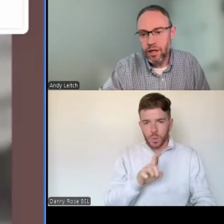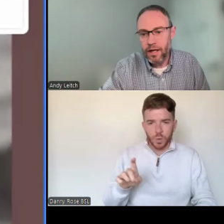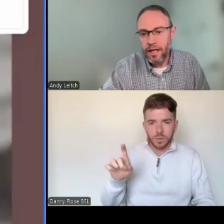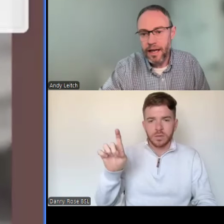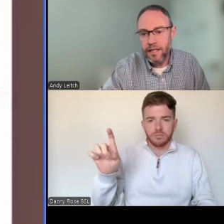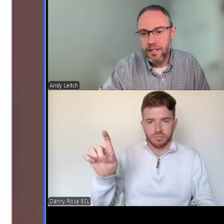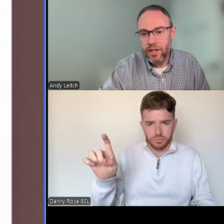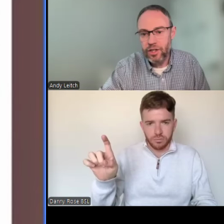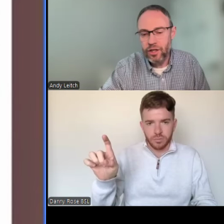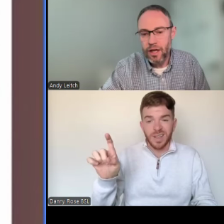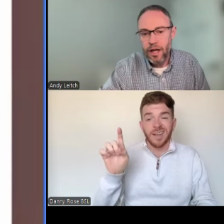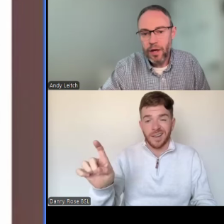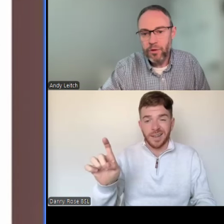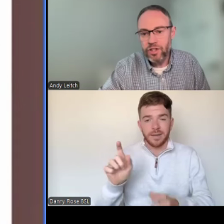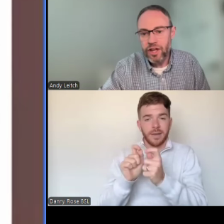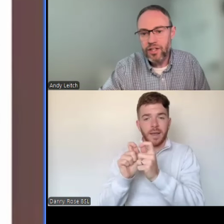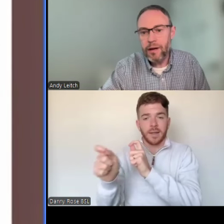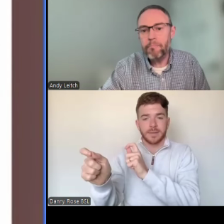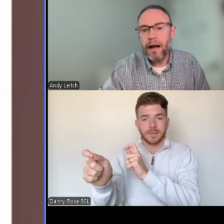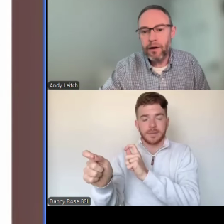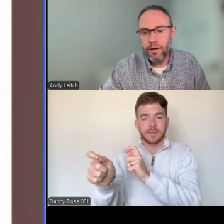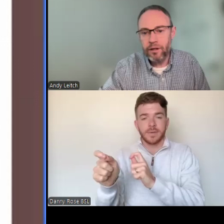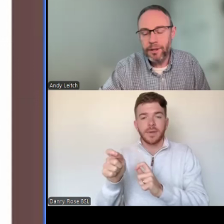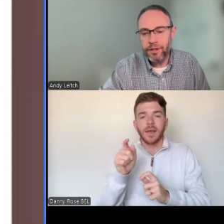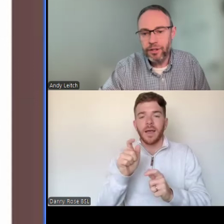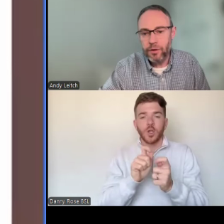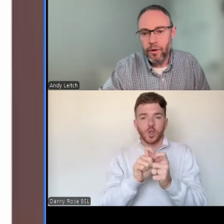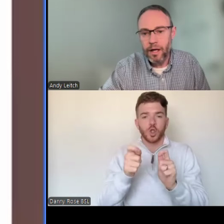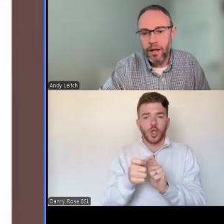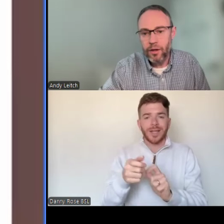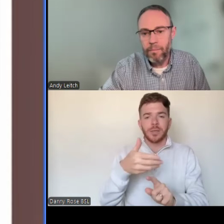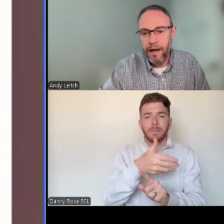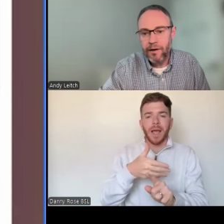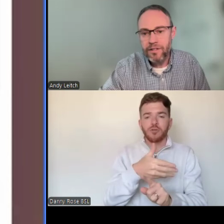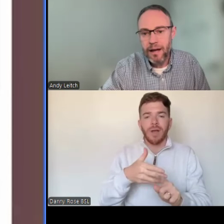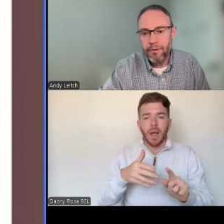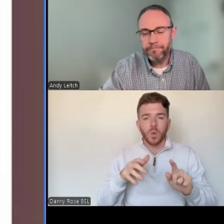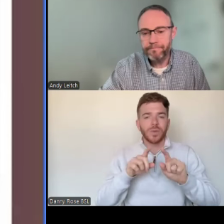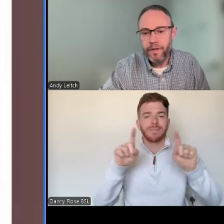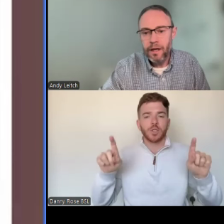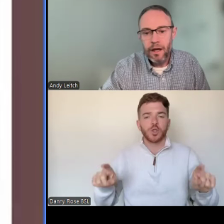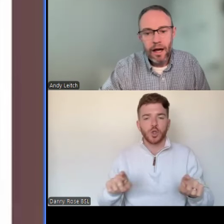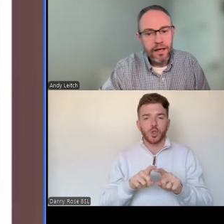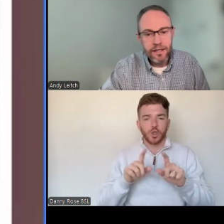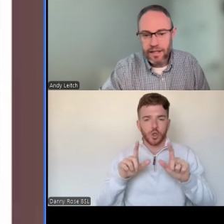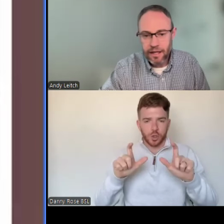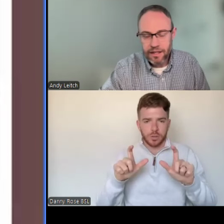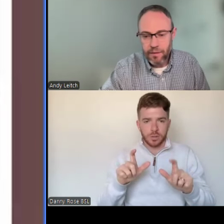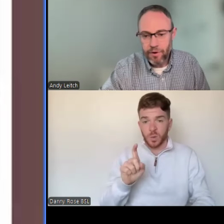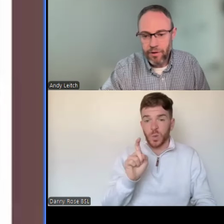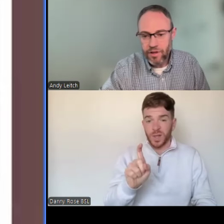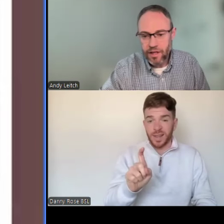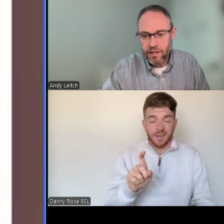I click Edit Section and I want to change that background image. I click on the background tab and it's exactly the same process.